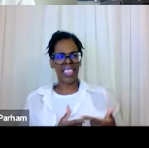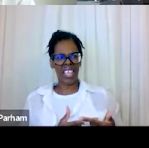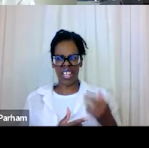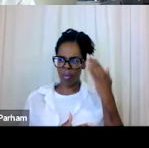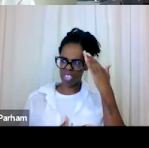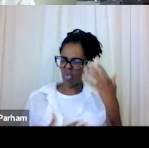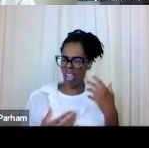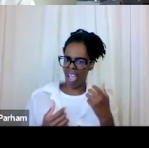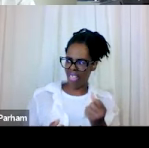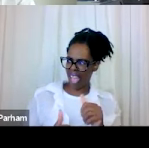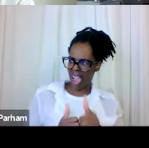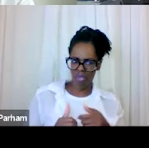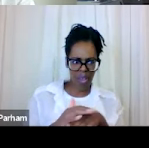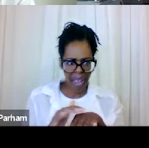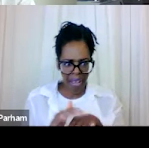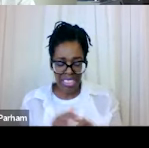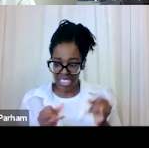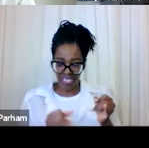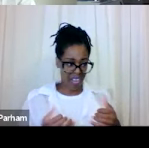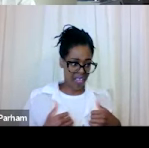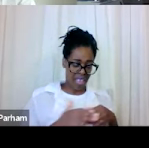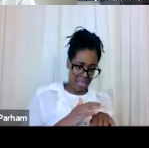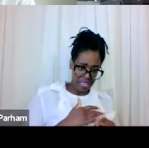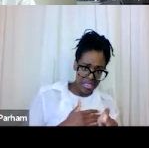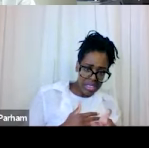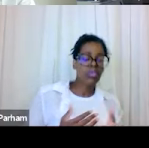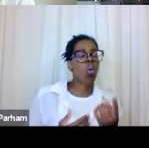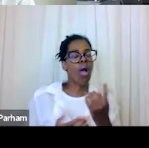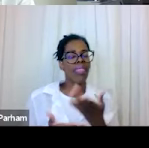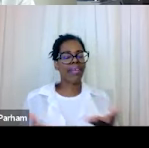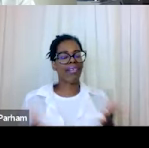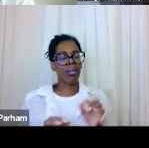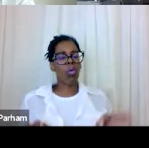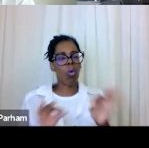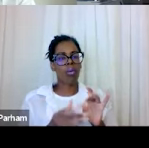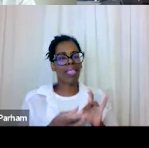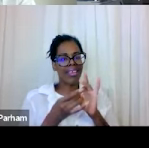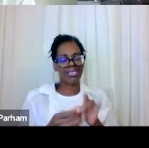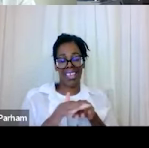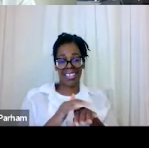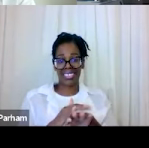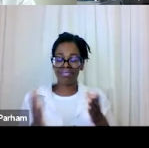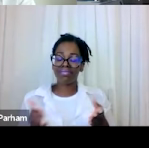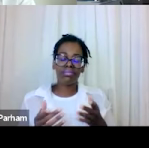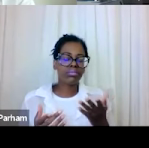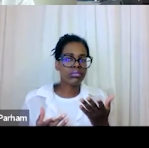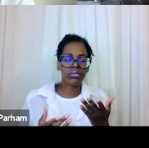Does that individual have access? One of the things that is very significant related to access to treatment is what is the characterization of discharge?